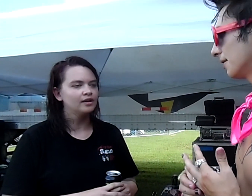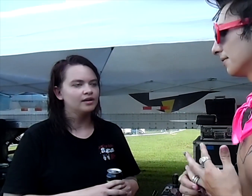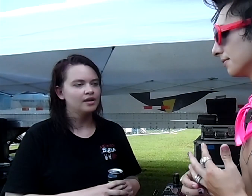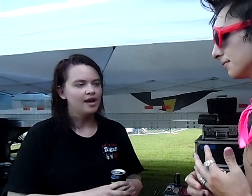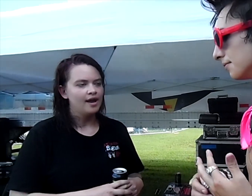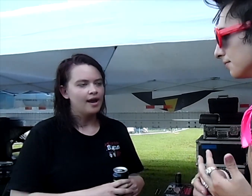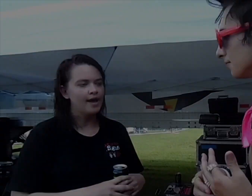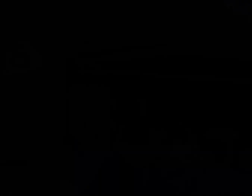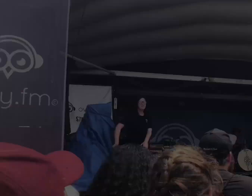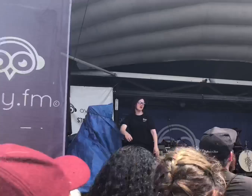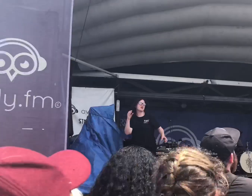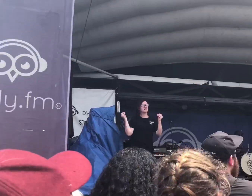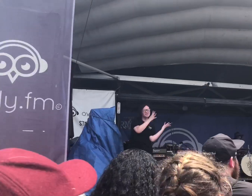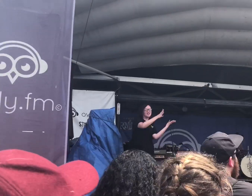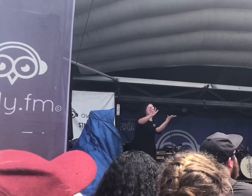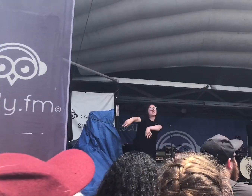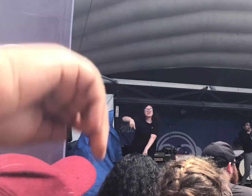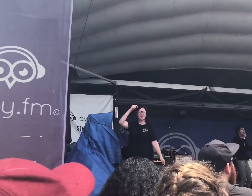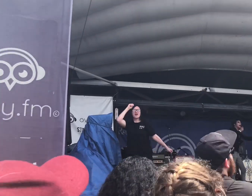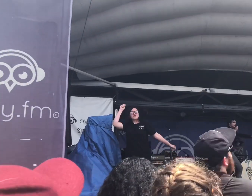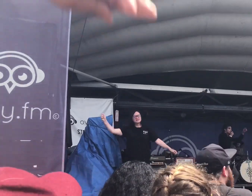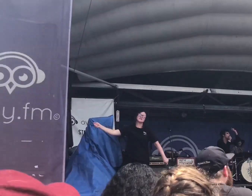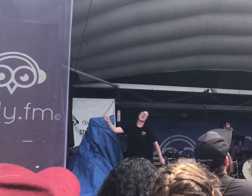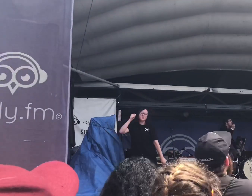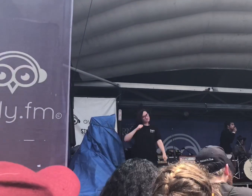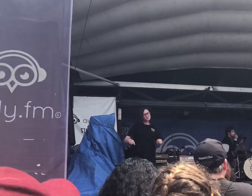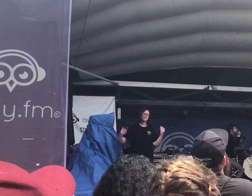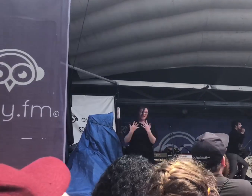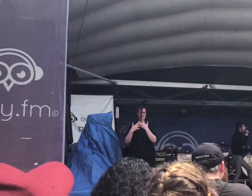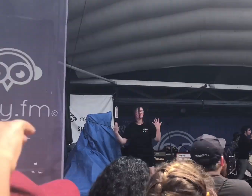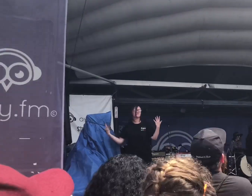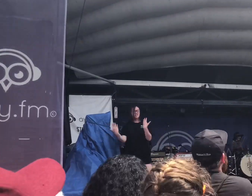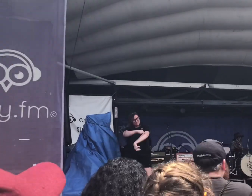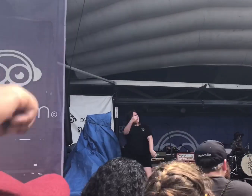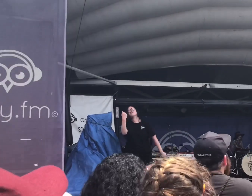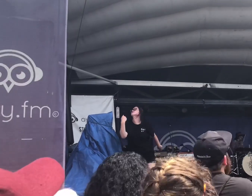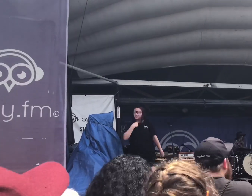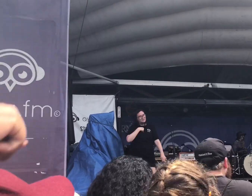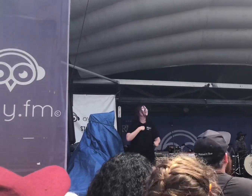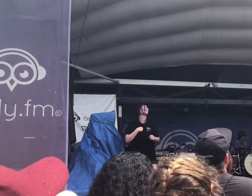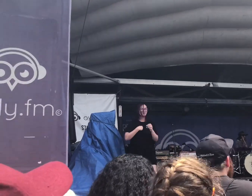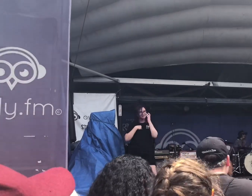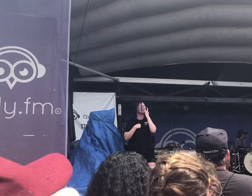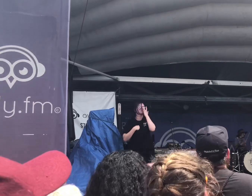Right They said all teenagers scare the living shit out of me